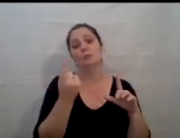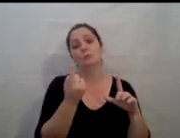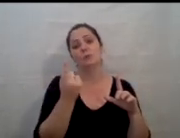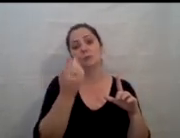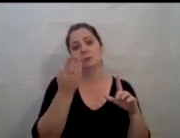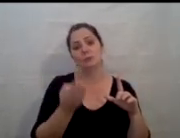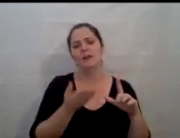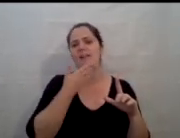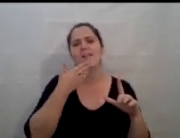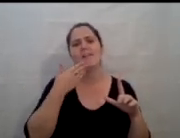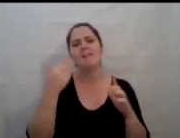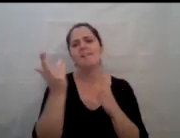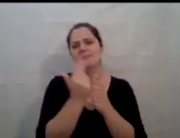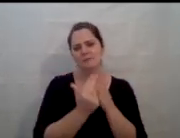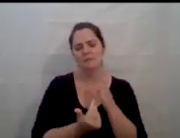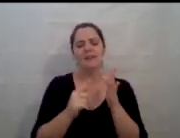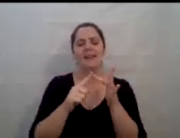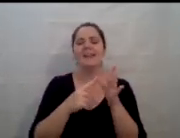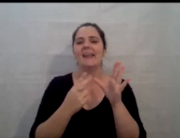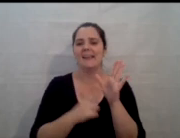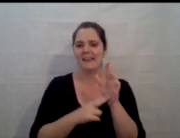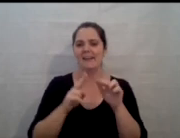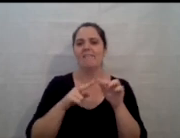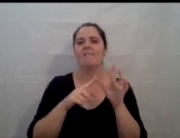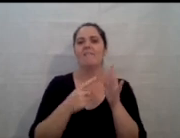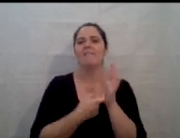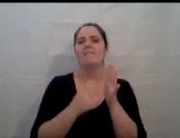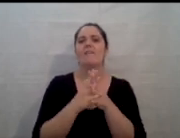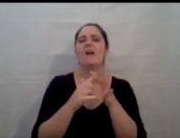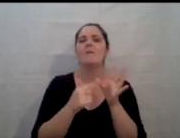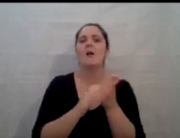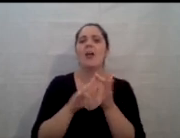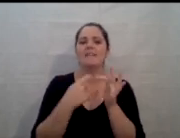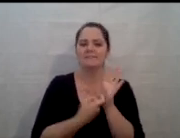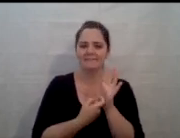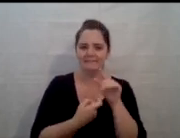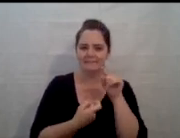a really, really beautiful drawing by Ian Fairweather. Now this drawing by Ian Fairweather, Scottish-